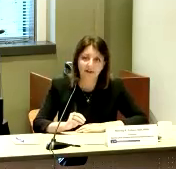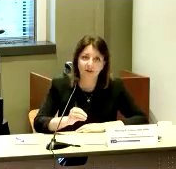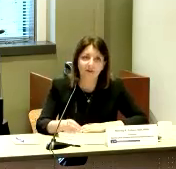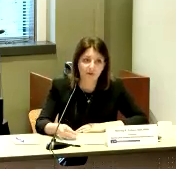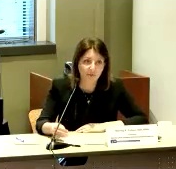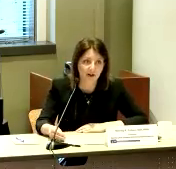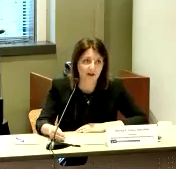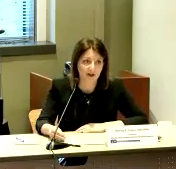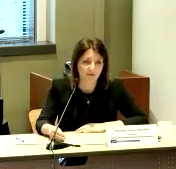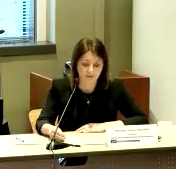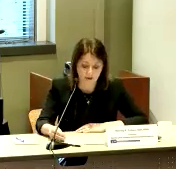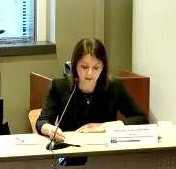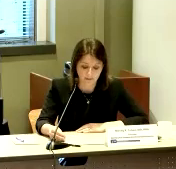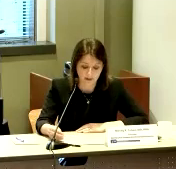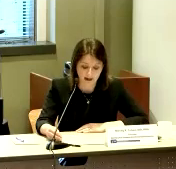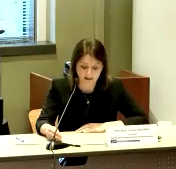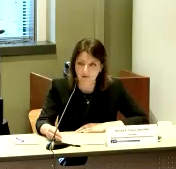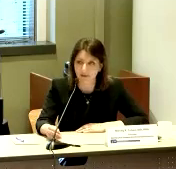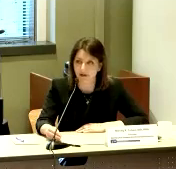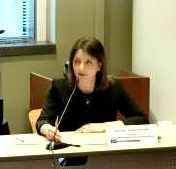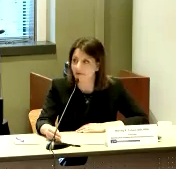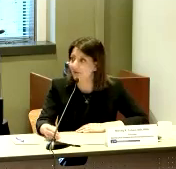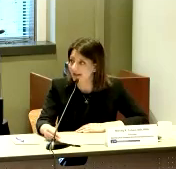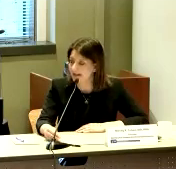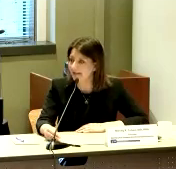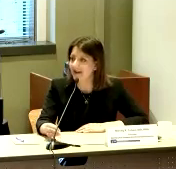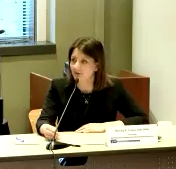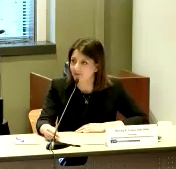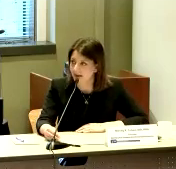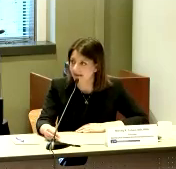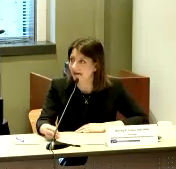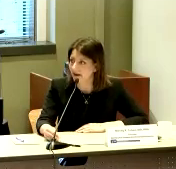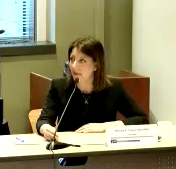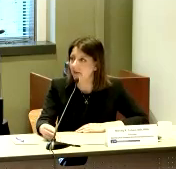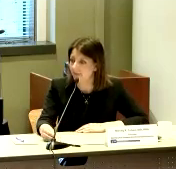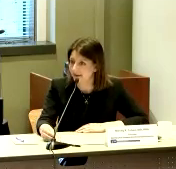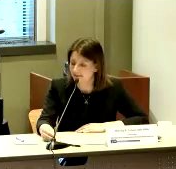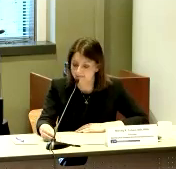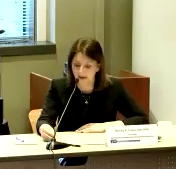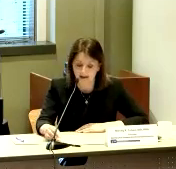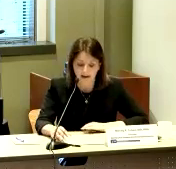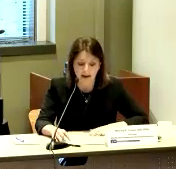So, the first priority for us is really around readiness and response to health threats,